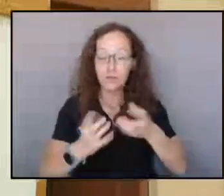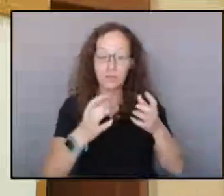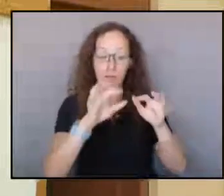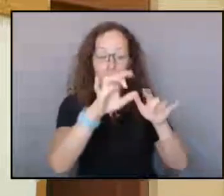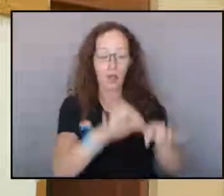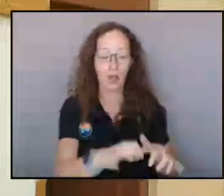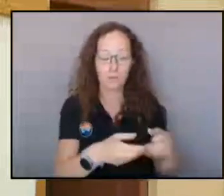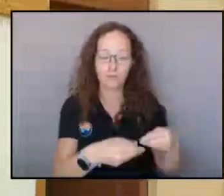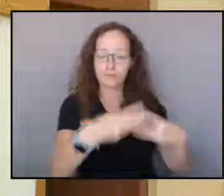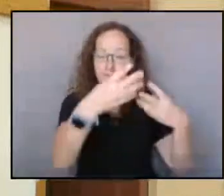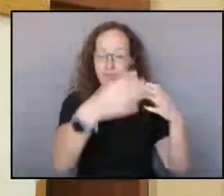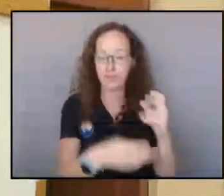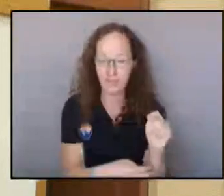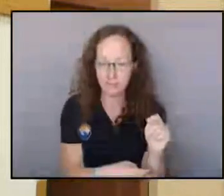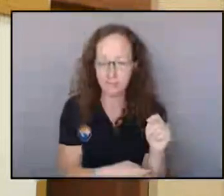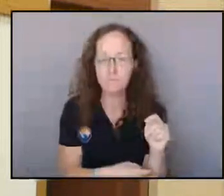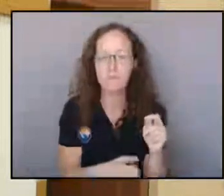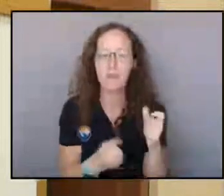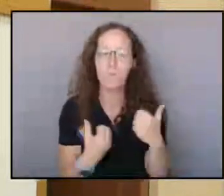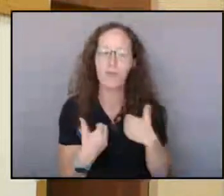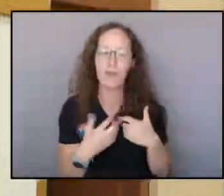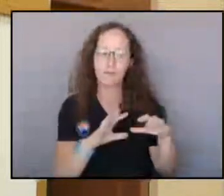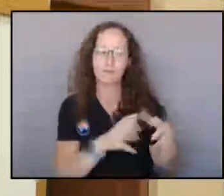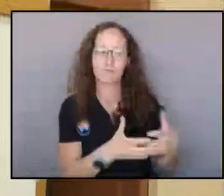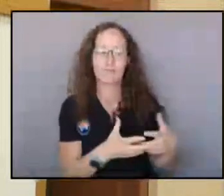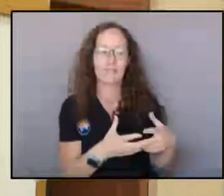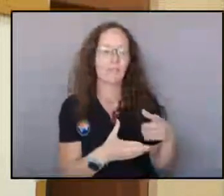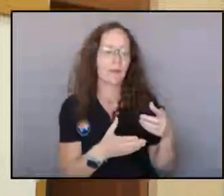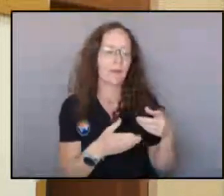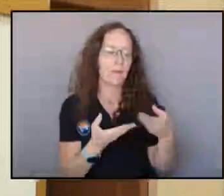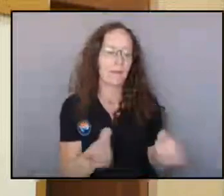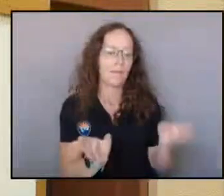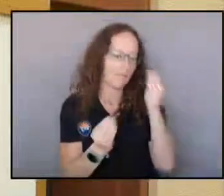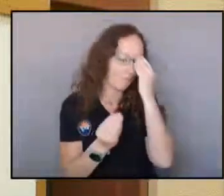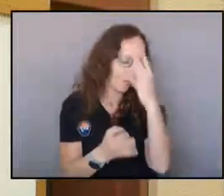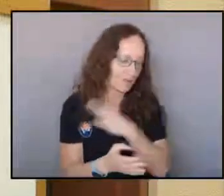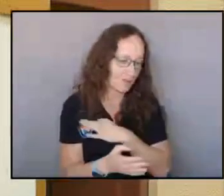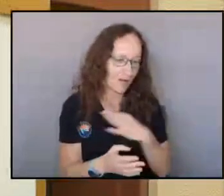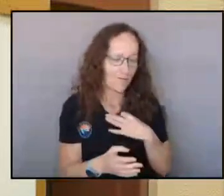ALL THREE ZONES THAT ARE ANSWERING QUESTIONS AS QUICKLY AS THEY CAN.